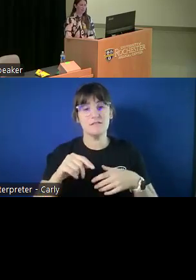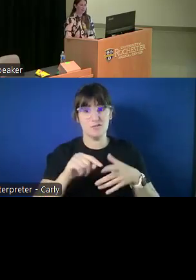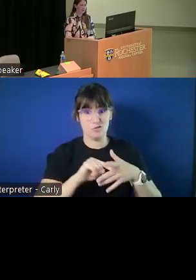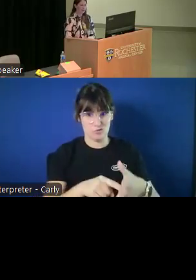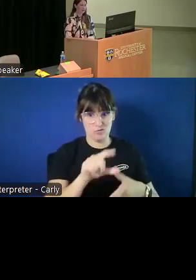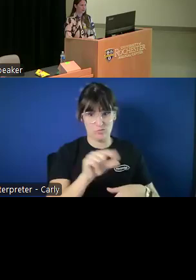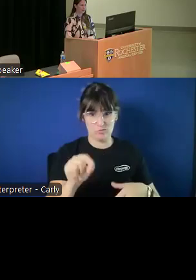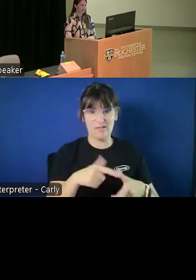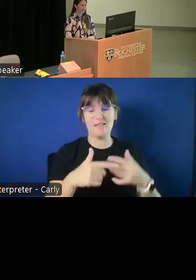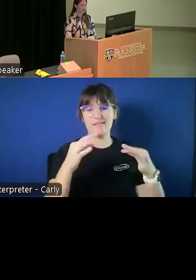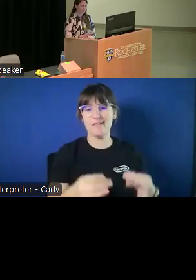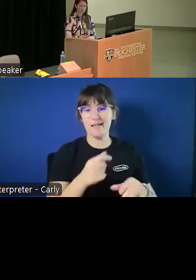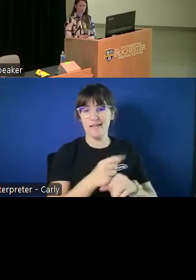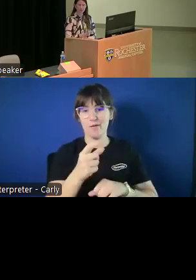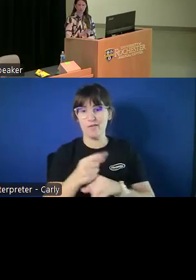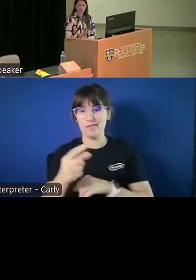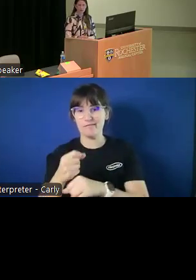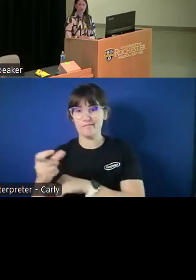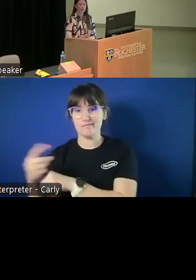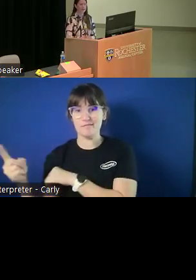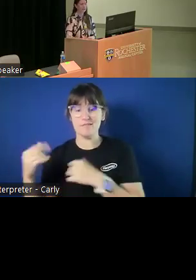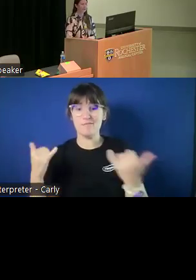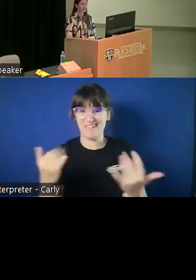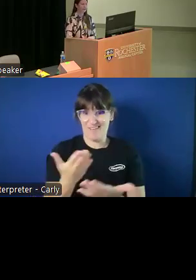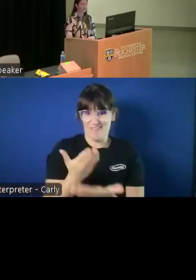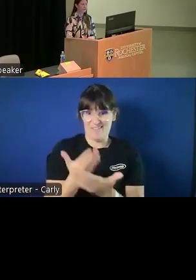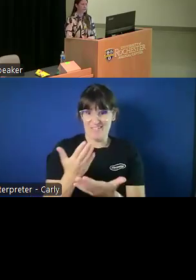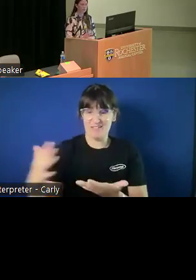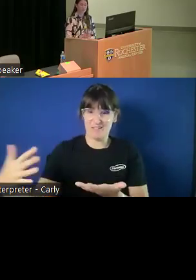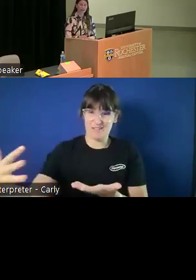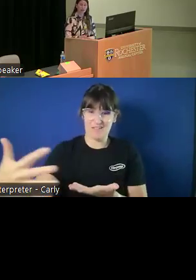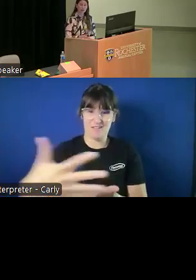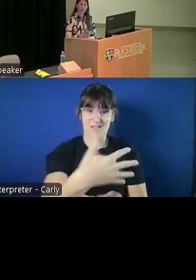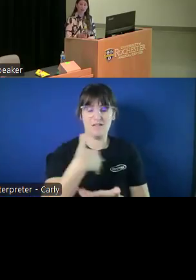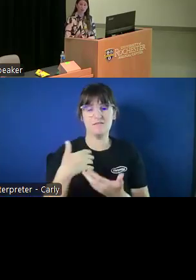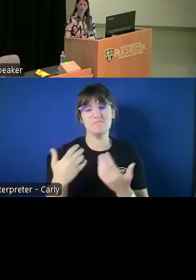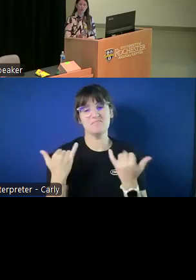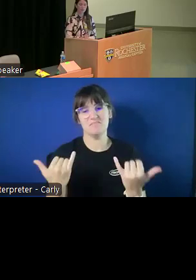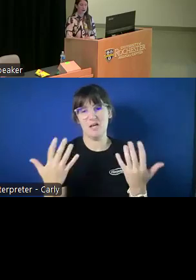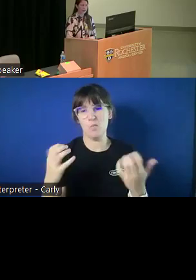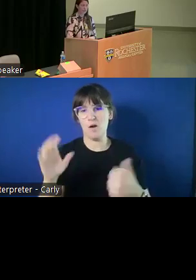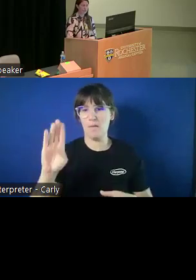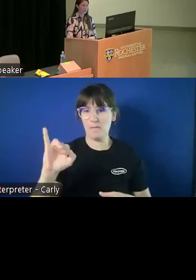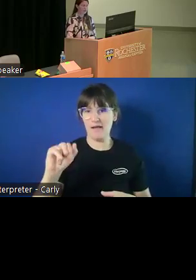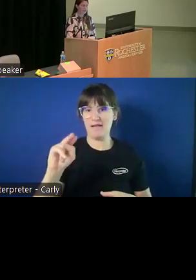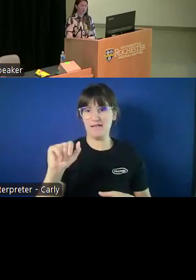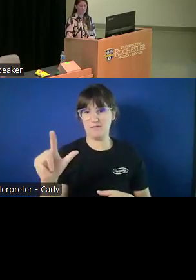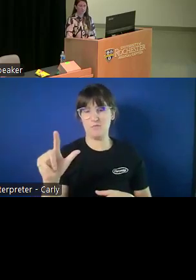um the evidence really is to do that uh to do them by annually so we'll have one uh coming up